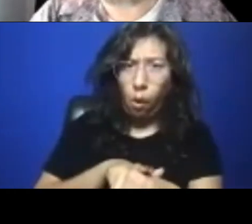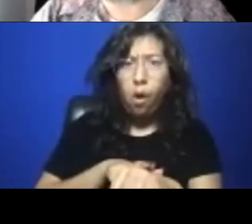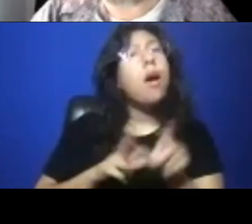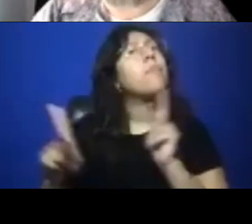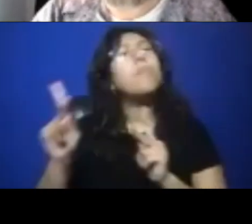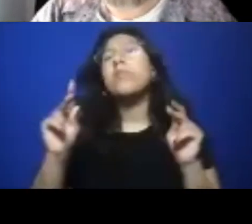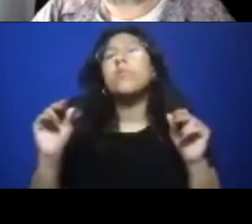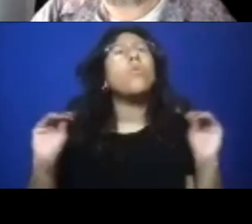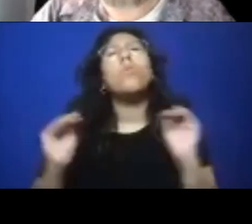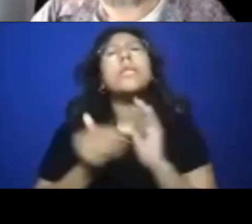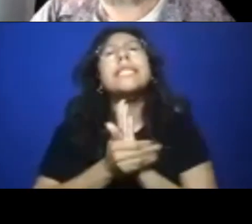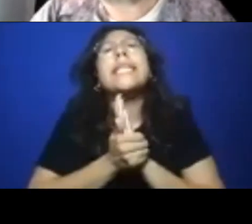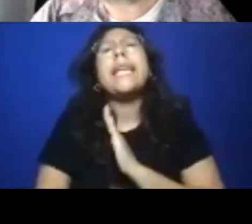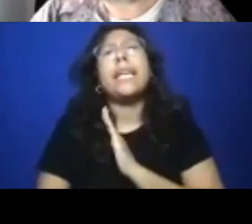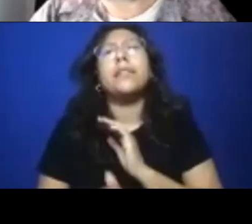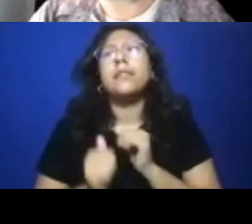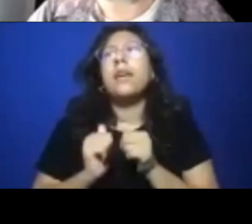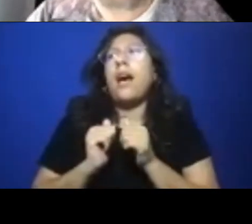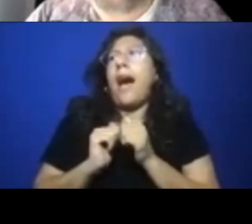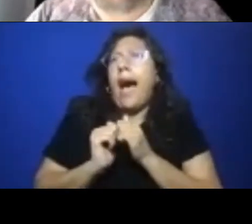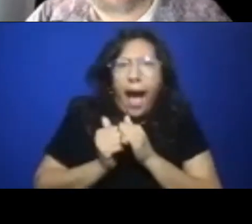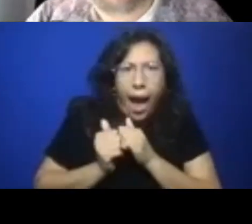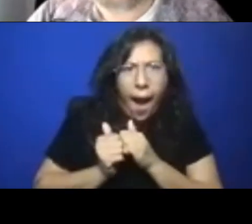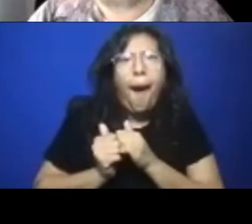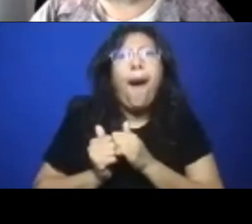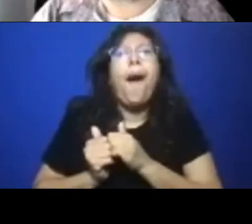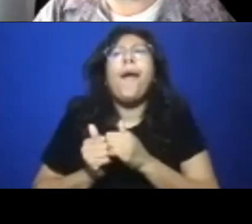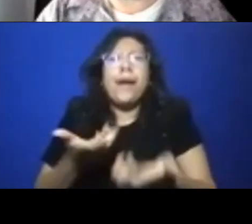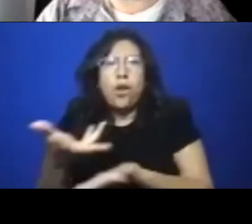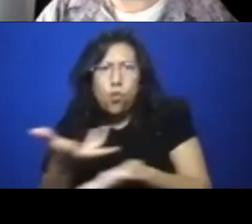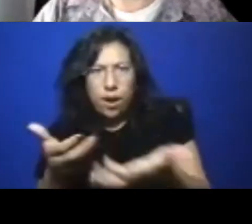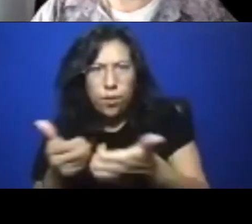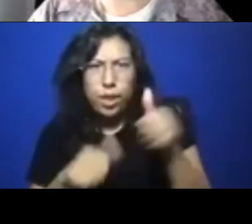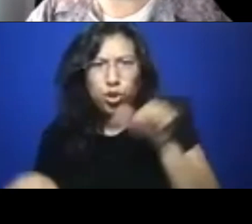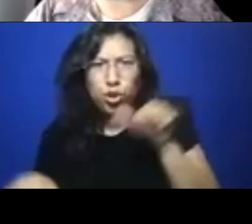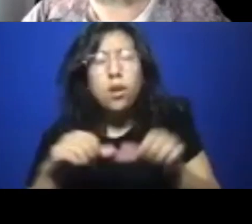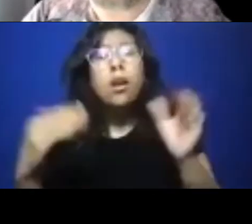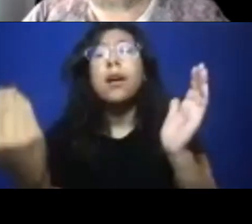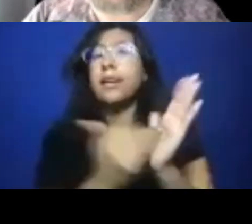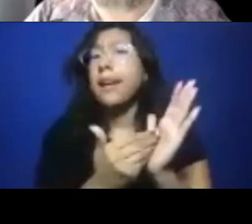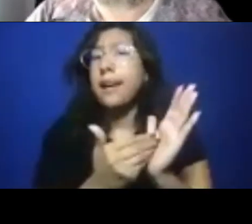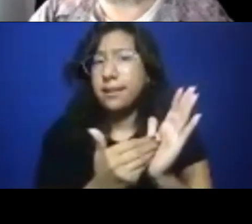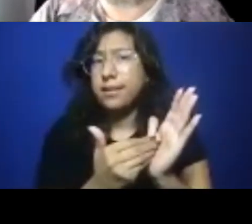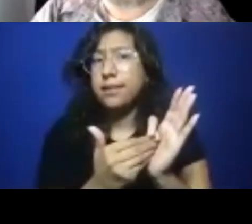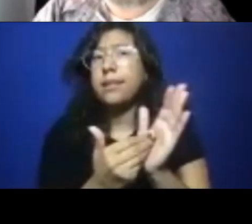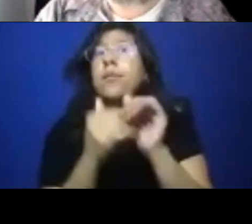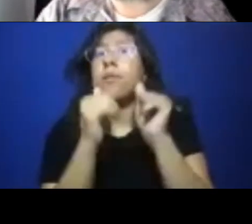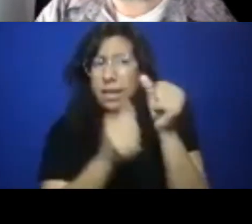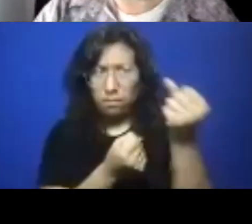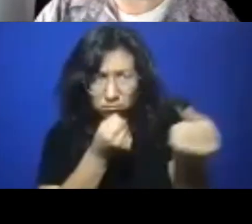of knowing how to better interact with each other. So again, that's something that we can help folks work on